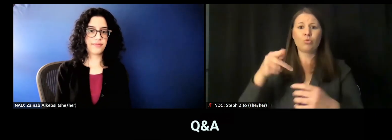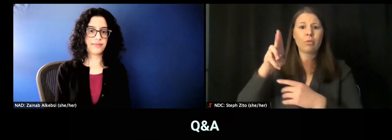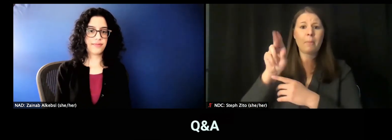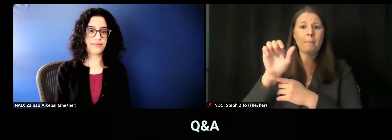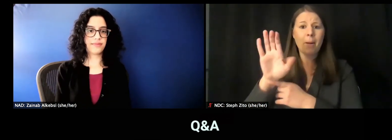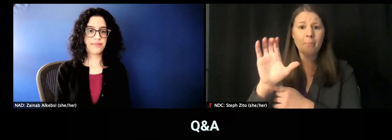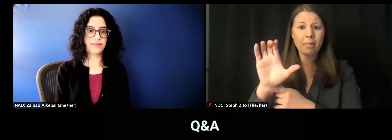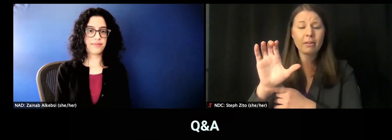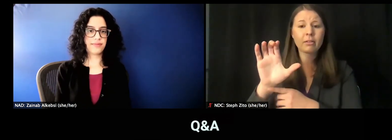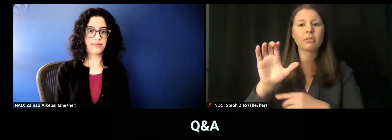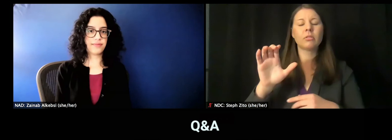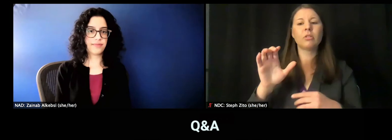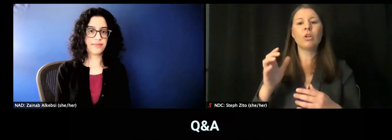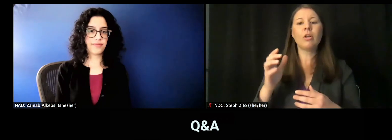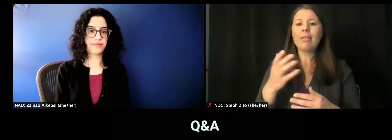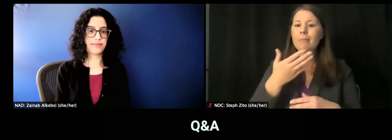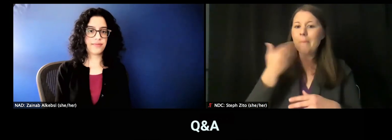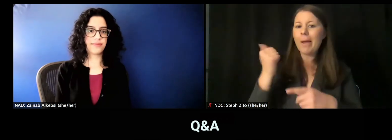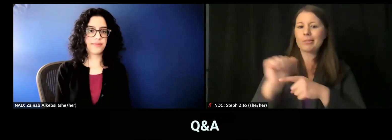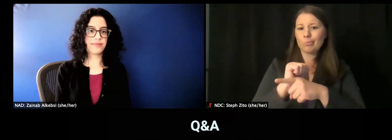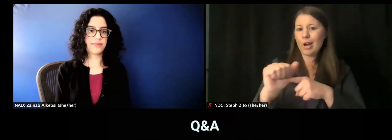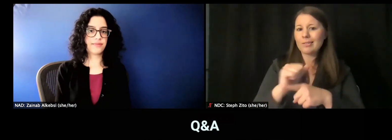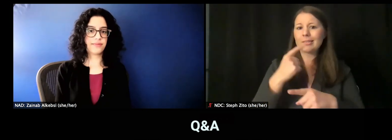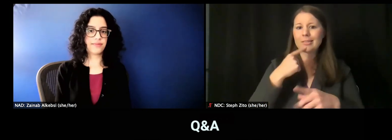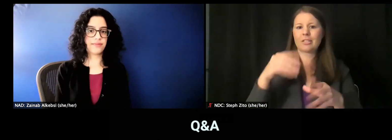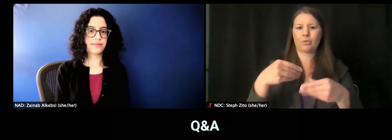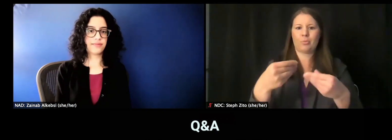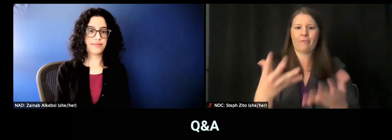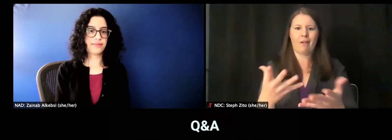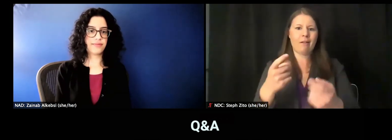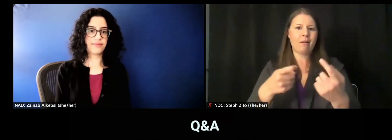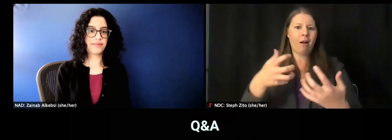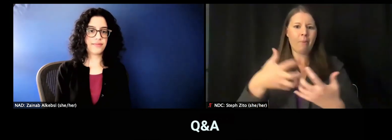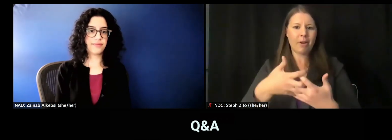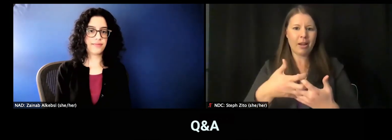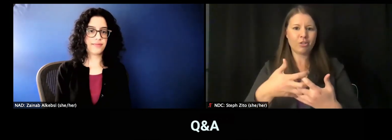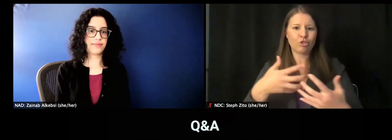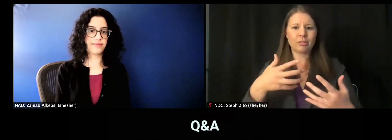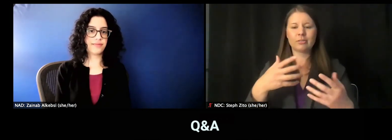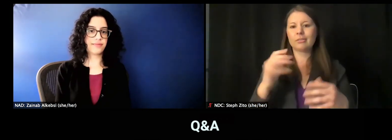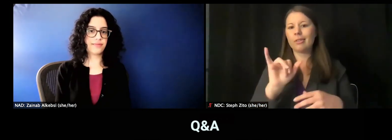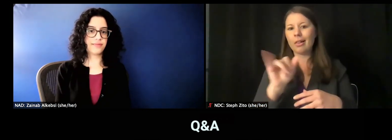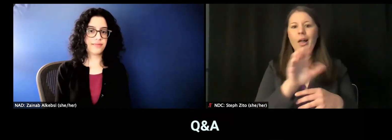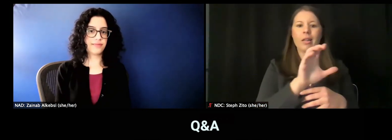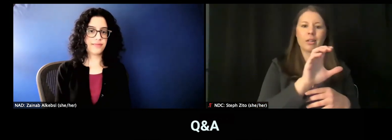is accessible to the members of the public, best practice would dictate accommodations be provided,